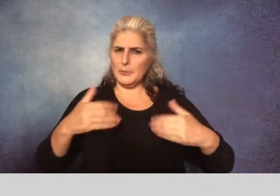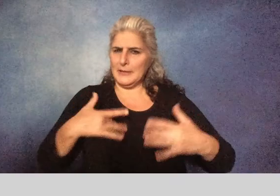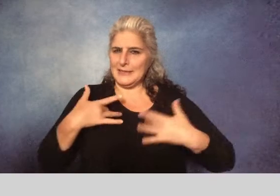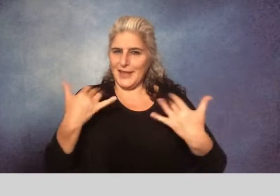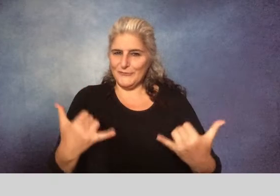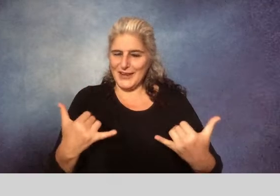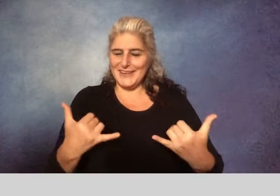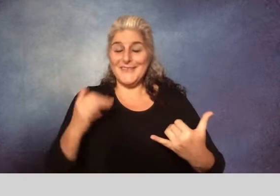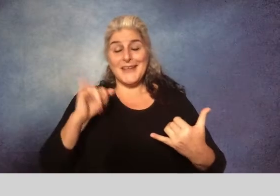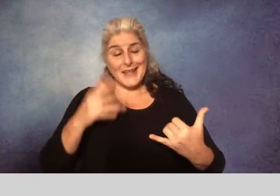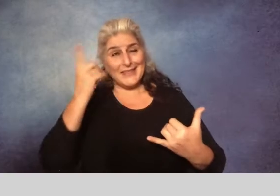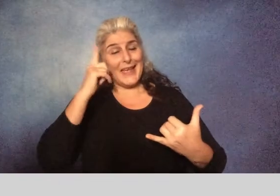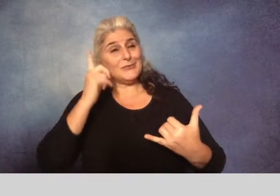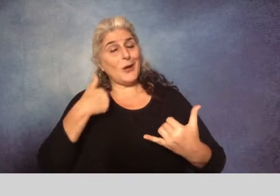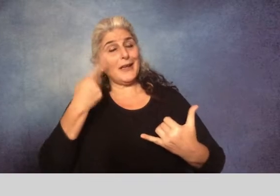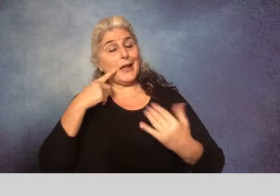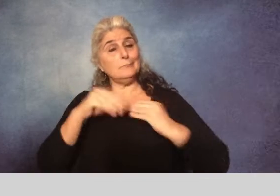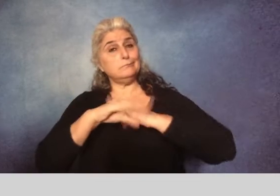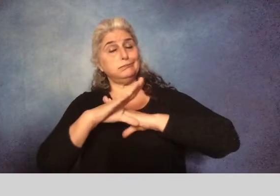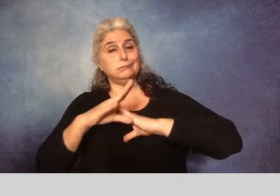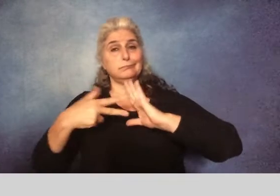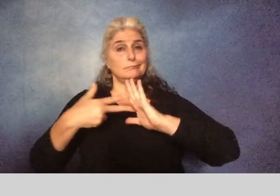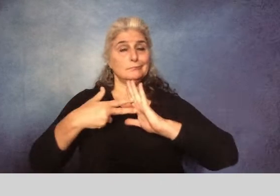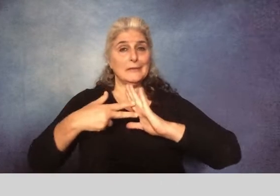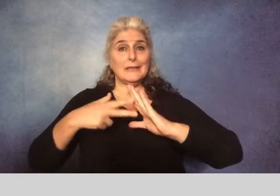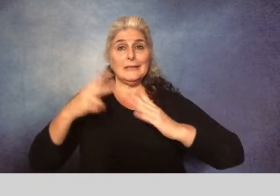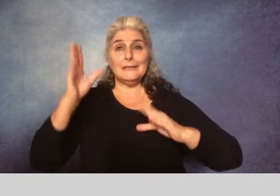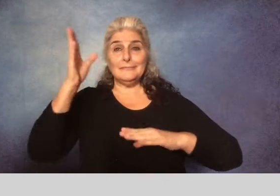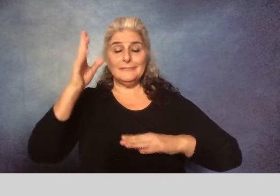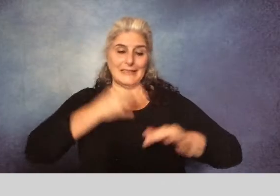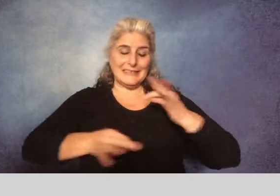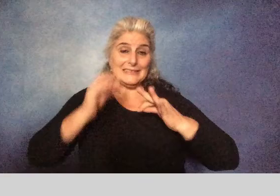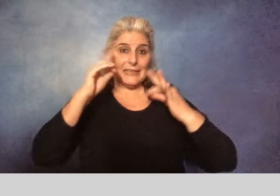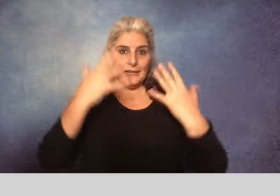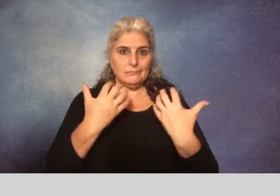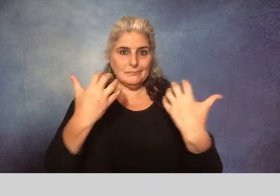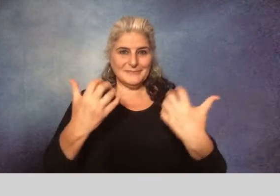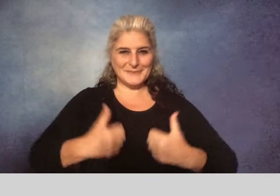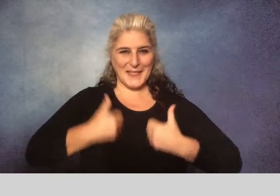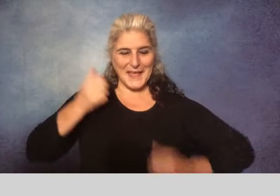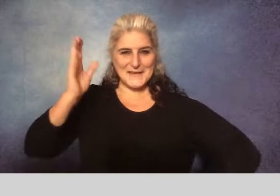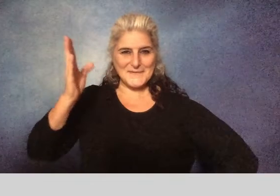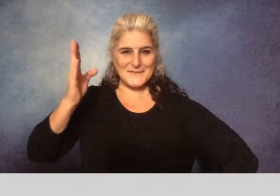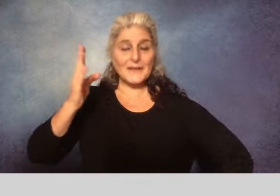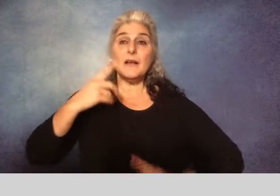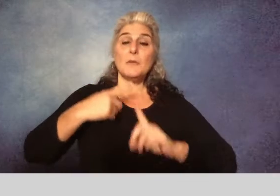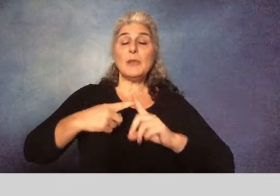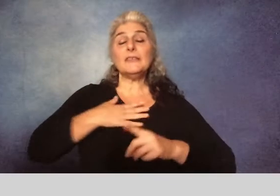and that's why I'm giving this talk over video rather than in person. I also enjoy working on side projects